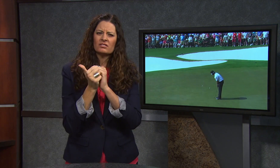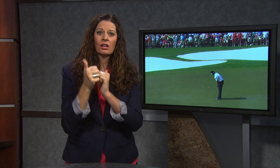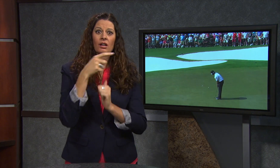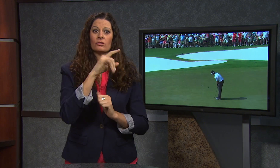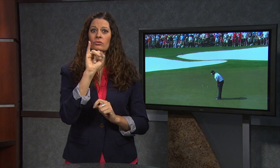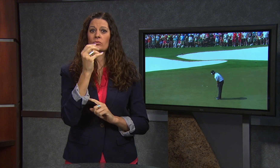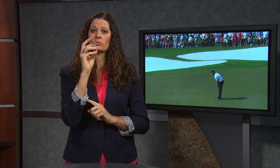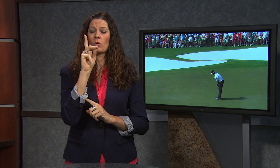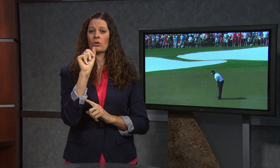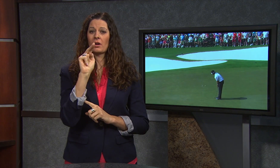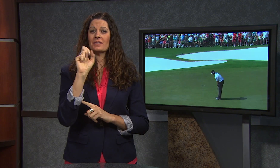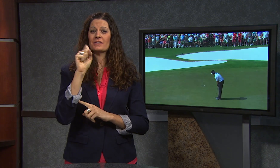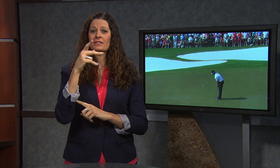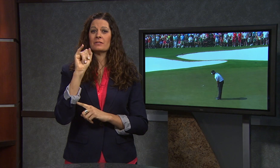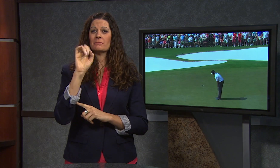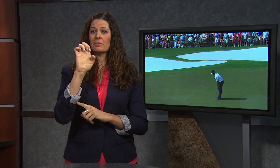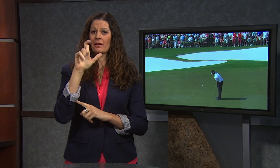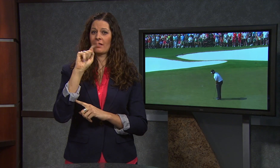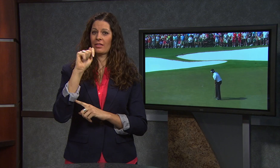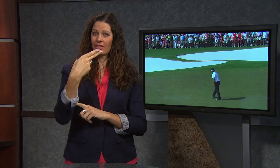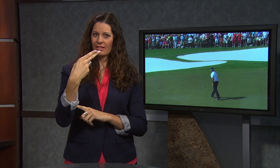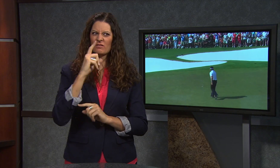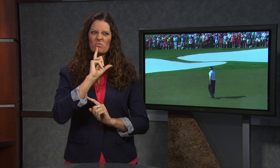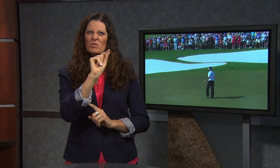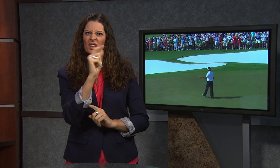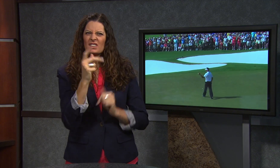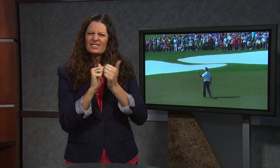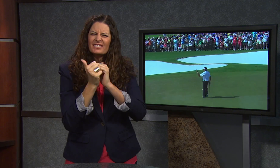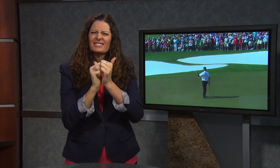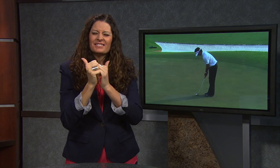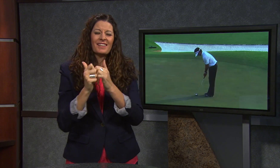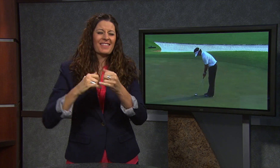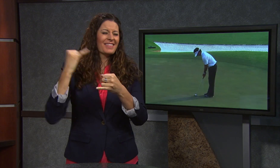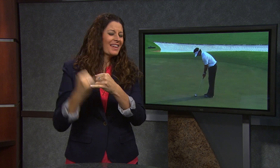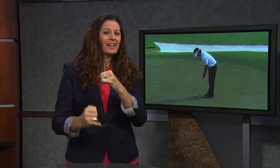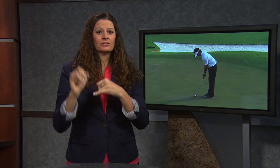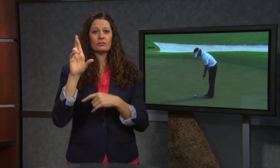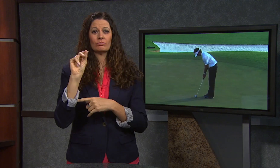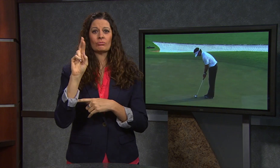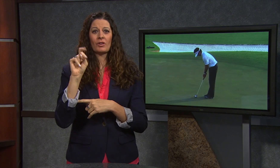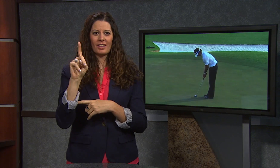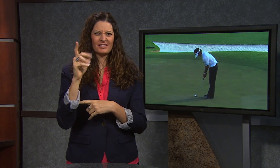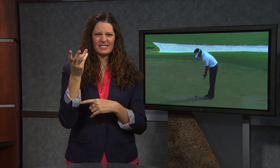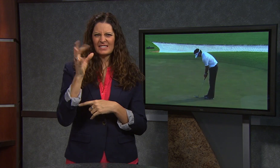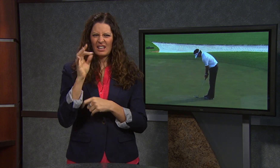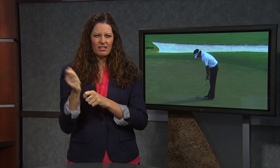A TIE WITH 20 YEAR OLD JORDAN SPIETH BY HITTING 69 SHOTS IN THE FINAL ROUND OF THE TOURNAMENT